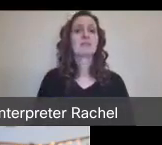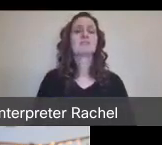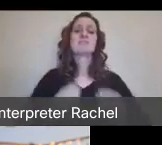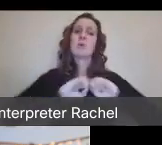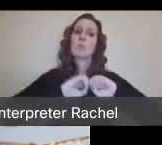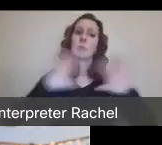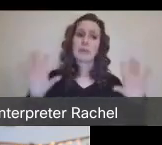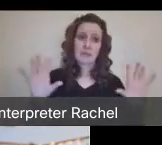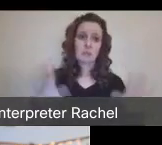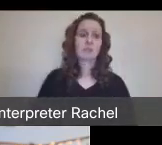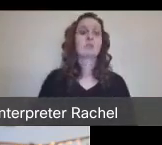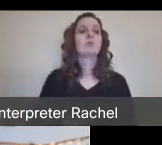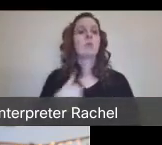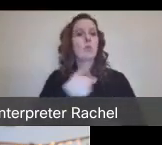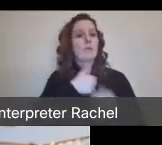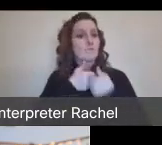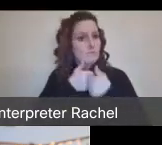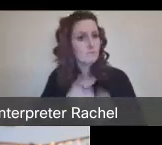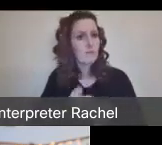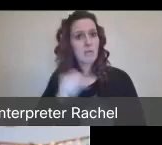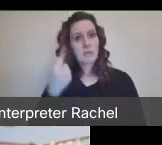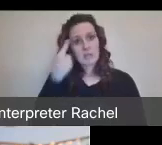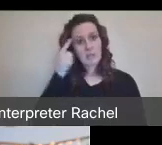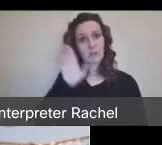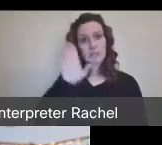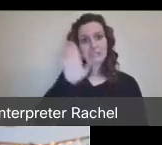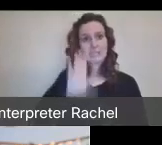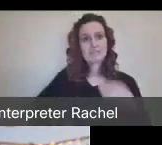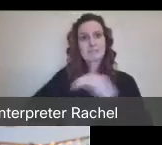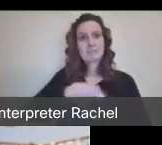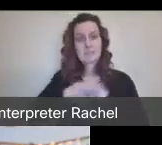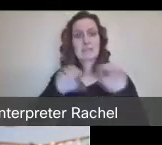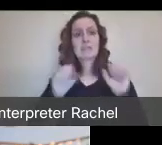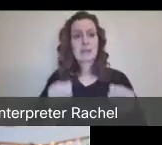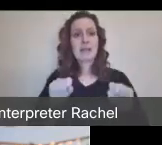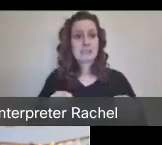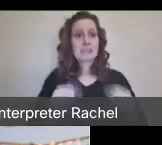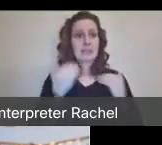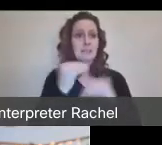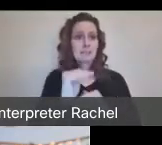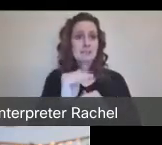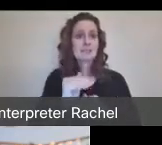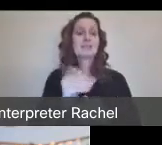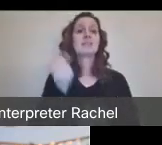We're following the Governor's capacity limits but we want to work with anyone organizing an